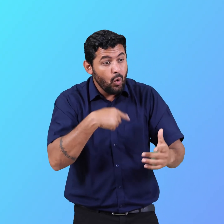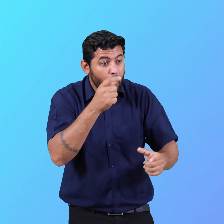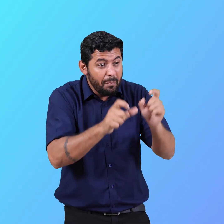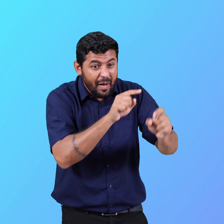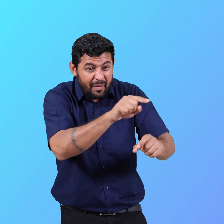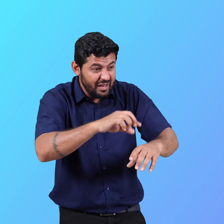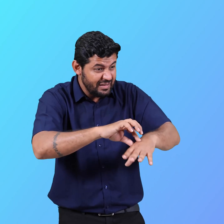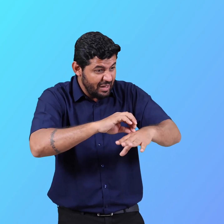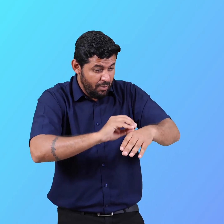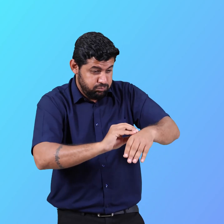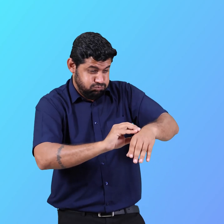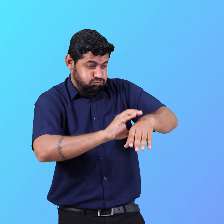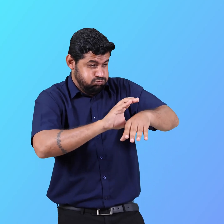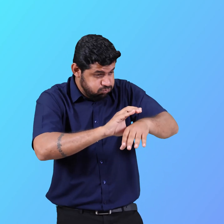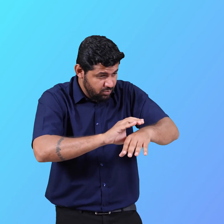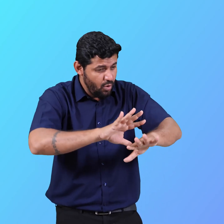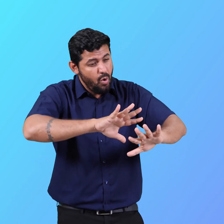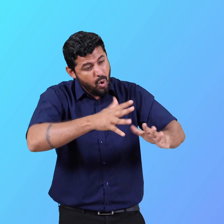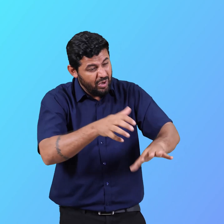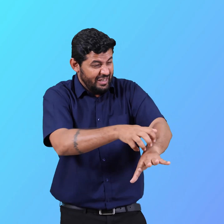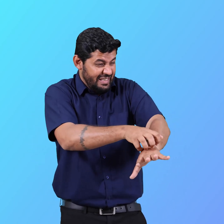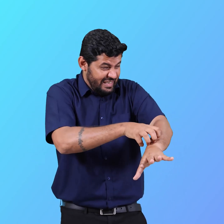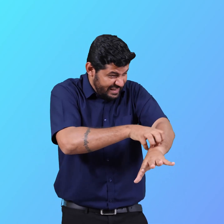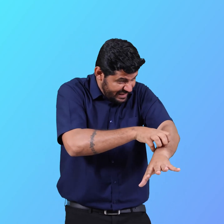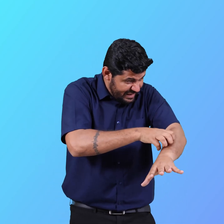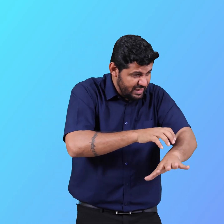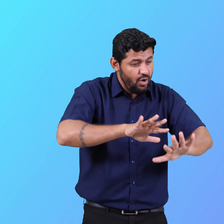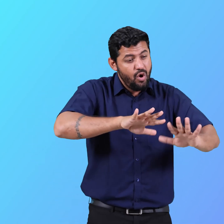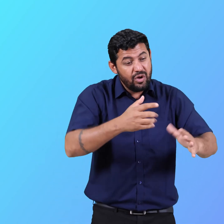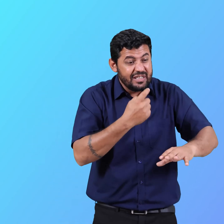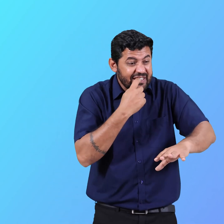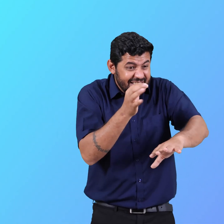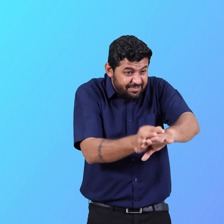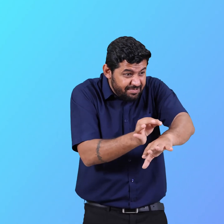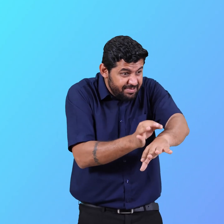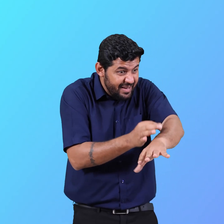swellings, rashes or bright spots on the skin.